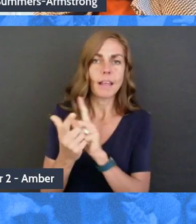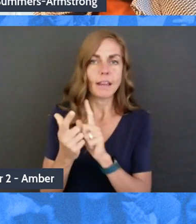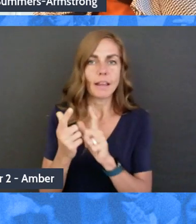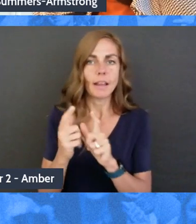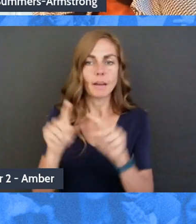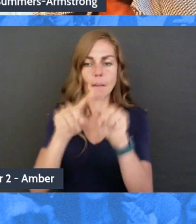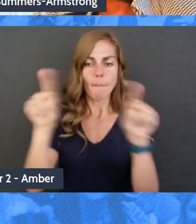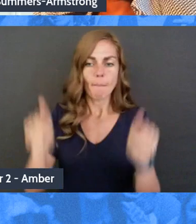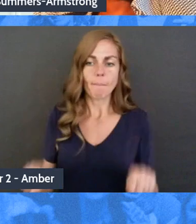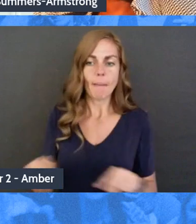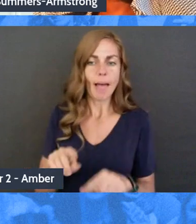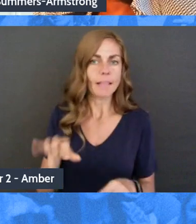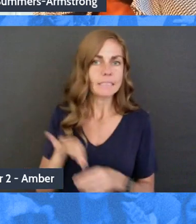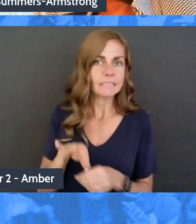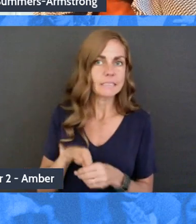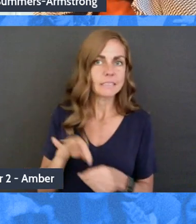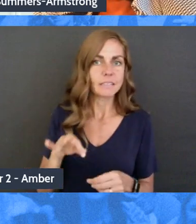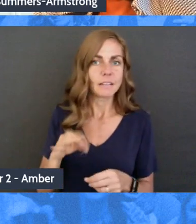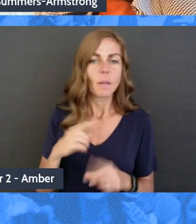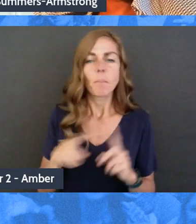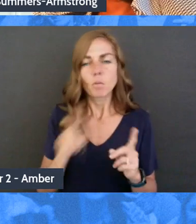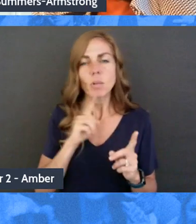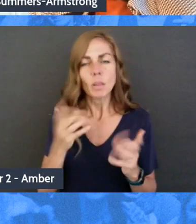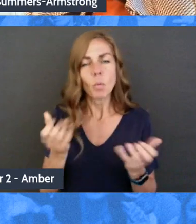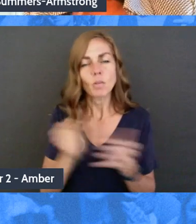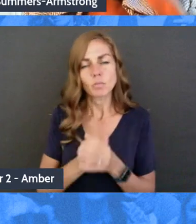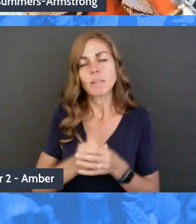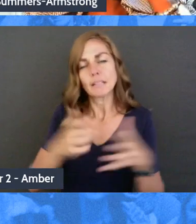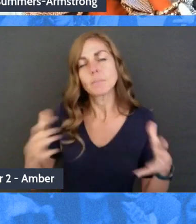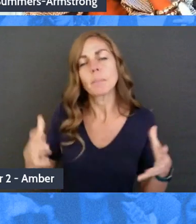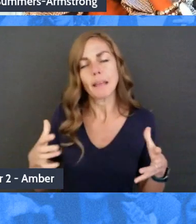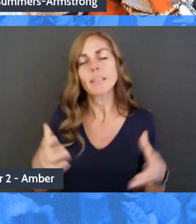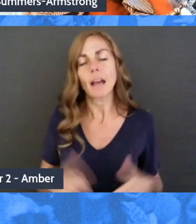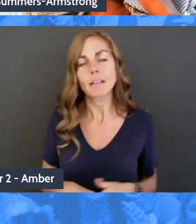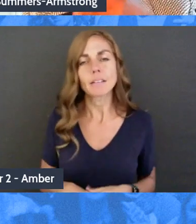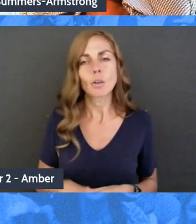but we really need to expand that. And so I've been working with a number of folks